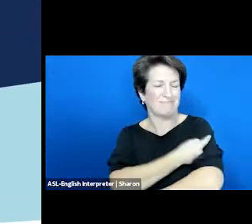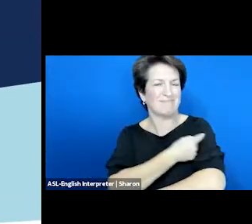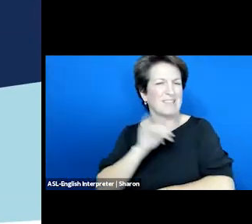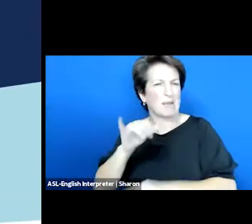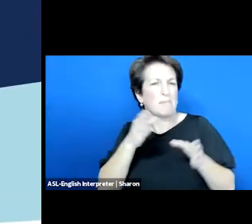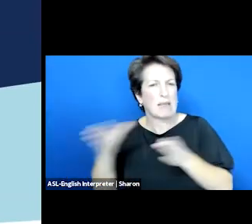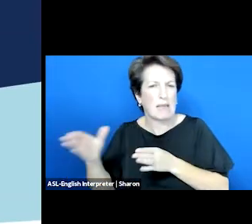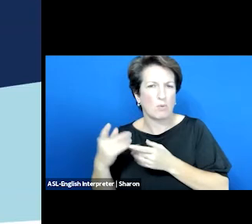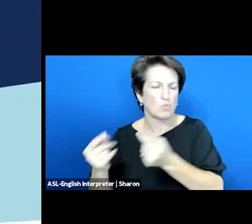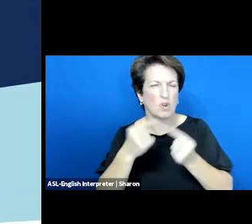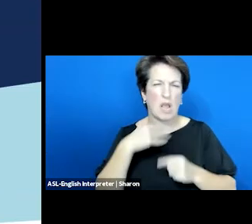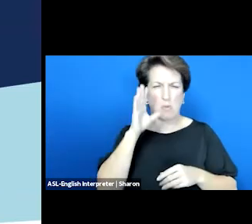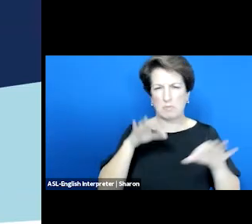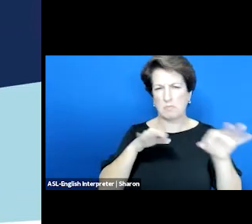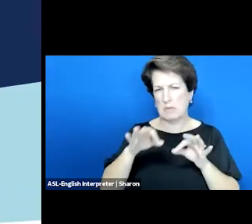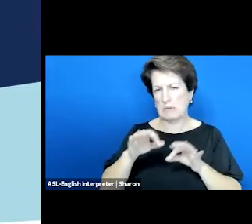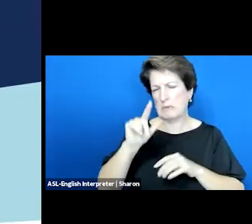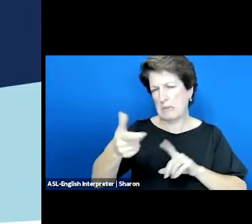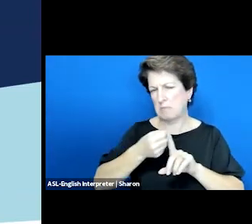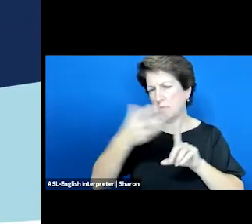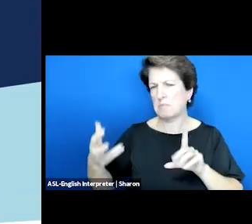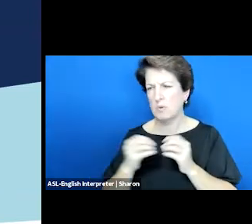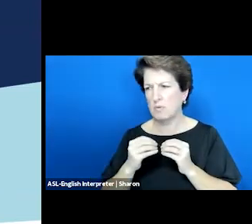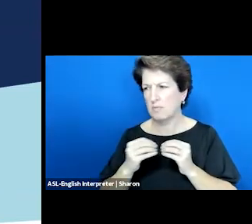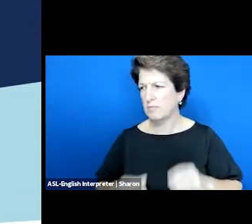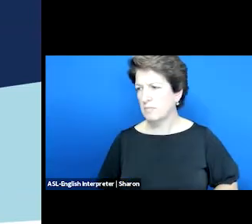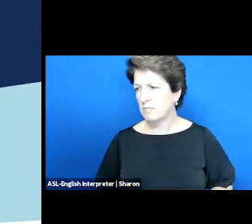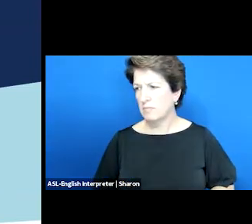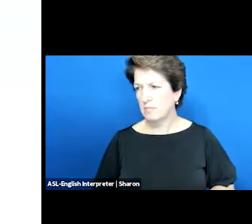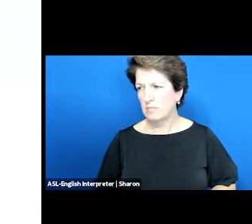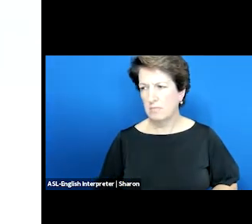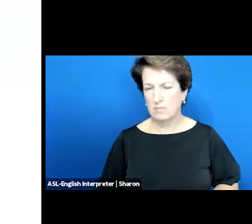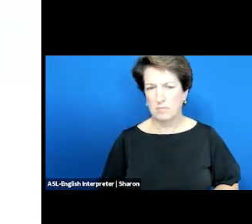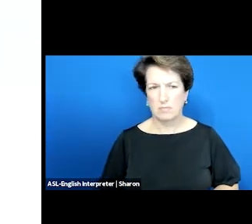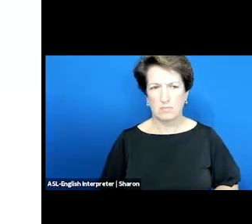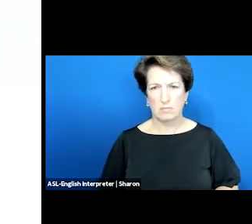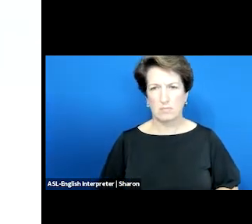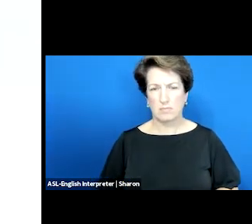90% protection against the variance, however also certain groups are taking booster